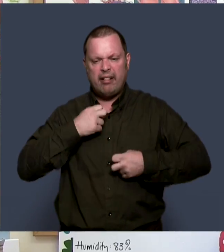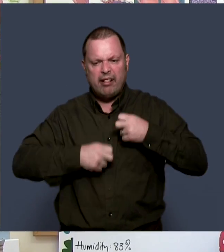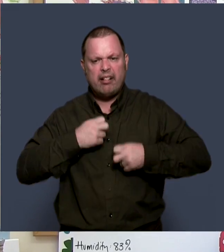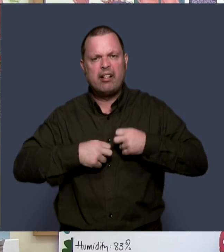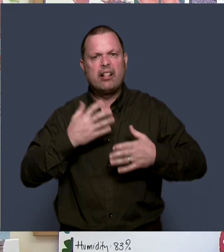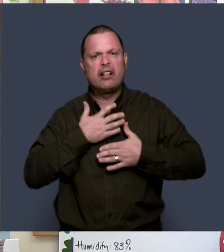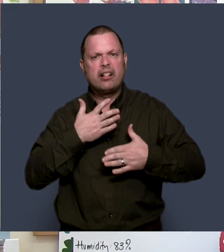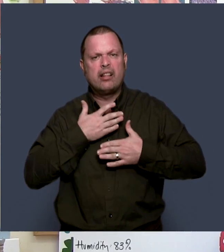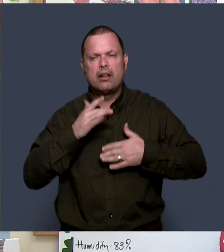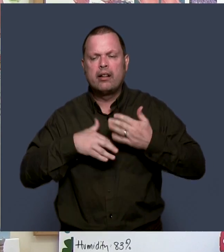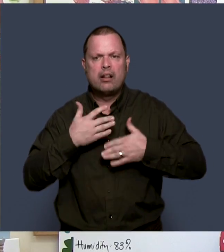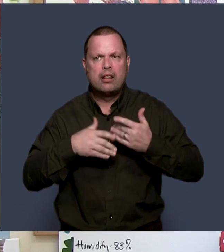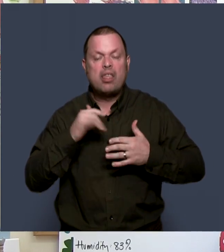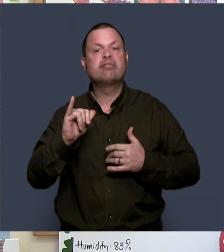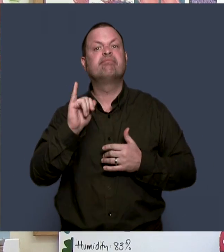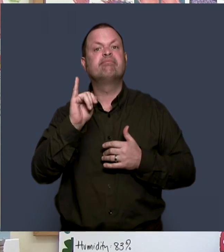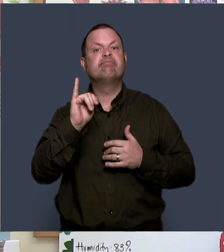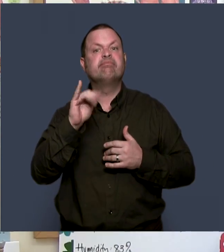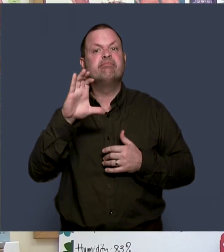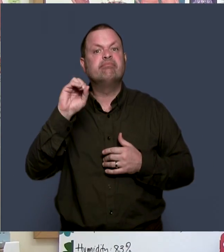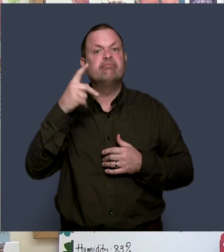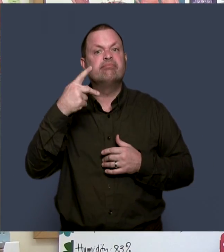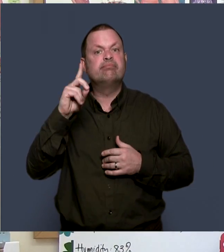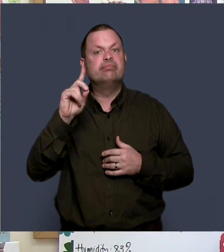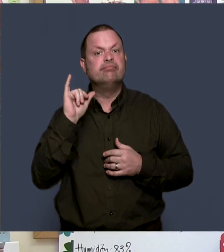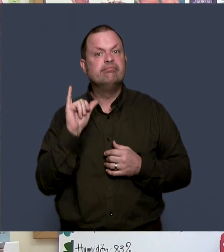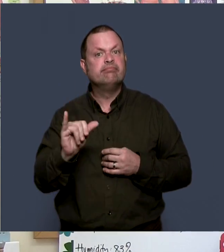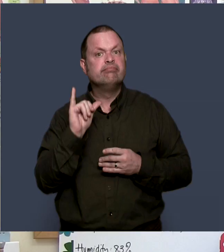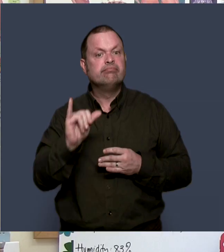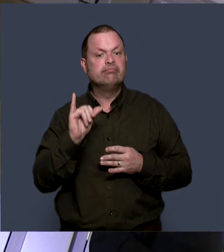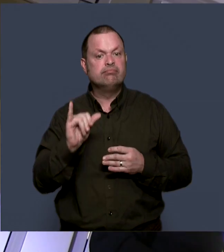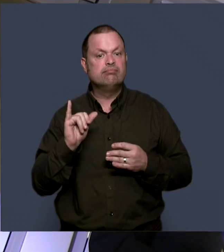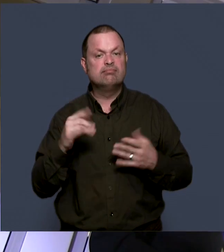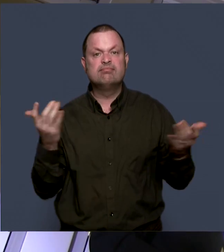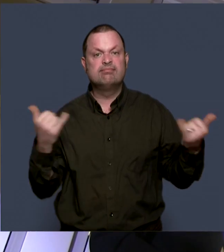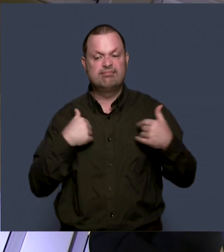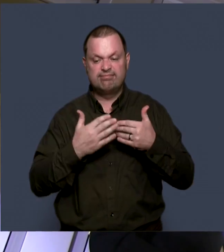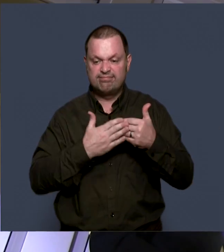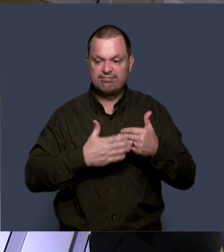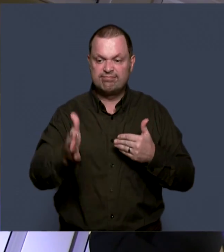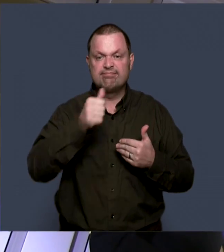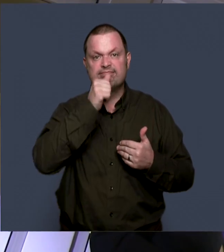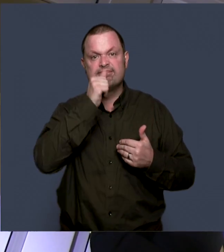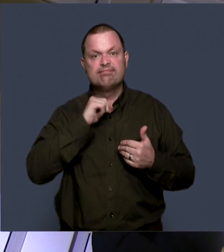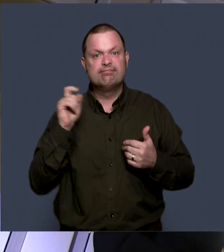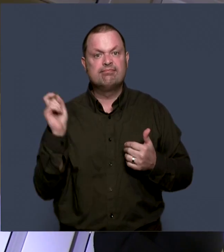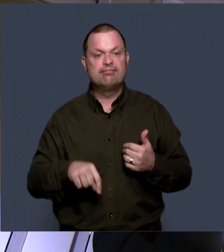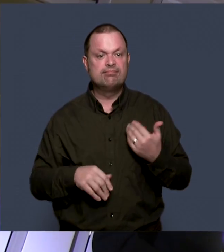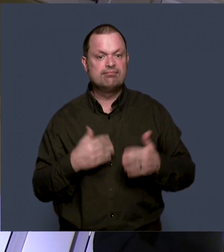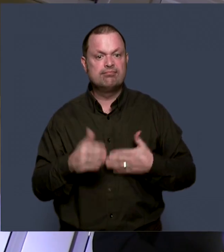It is a pulmonary disease that I have and I'll have to live with it really. [Chantale LeClerc] In our region, over half of the people